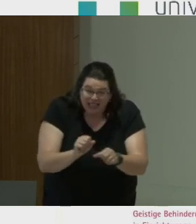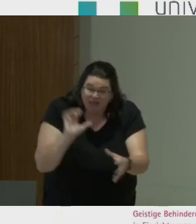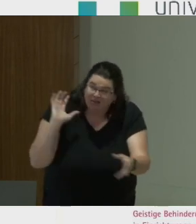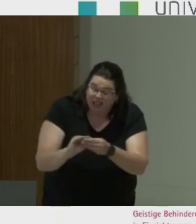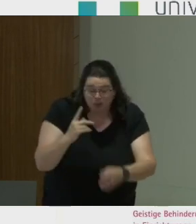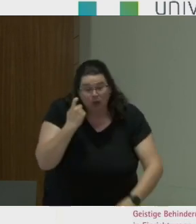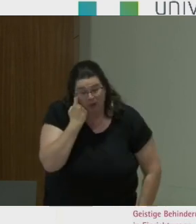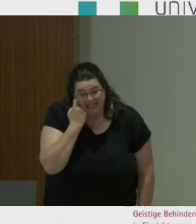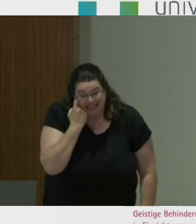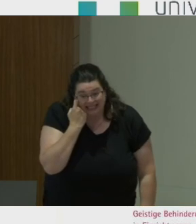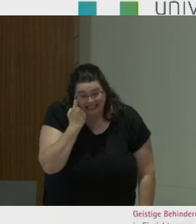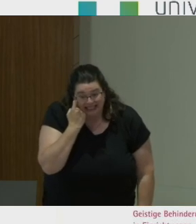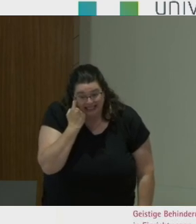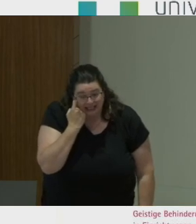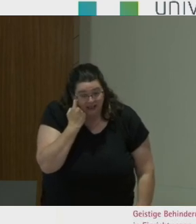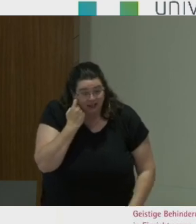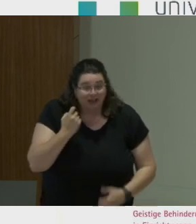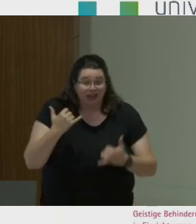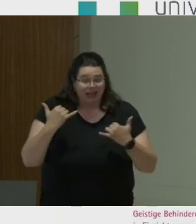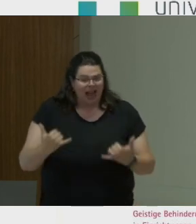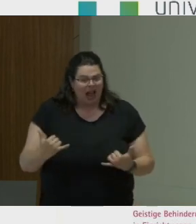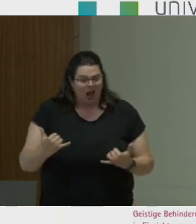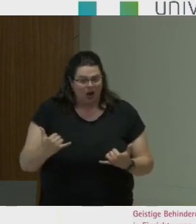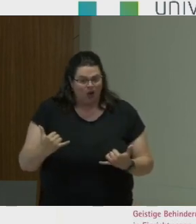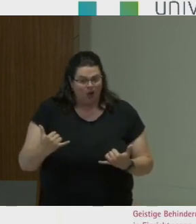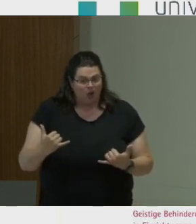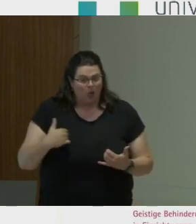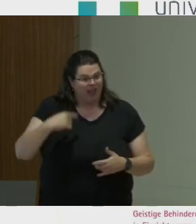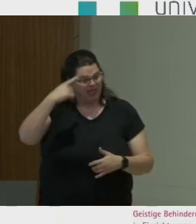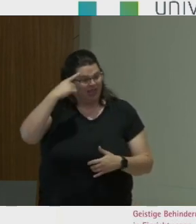These forms that we now think are very, very important with participative